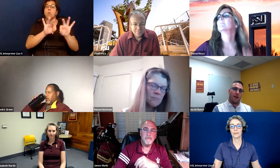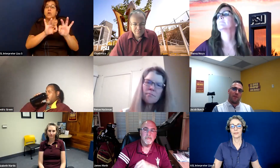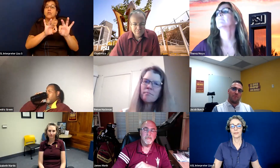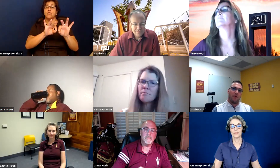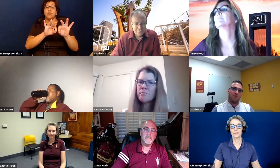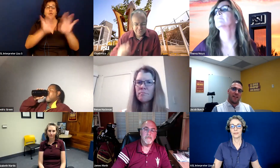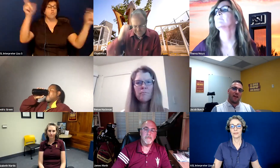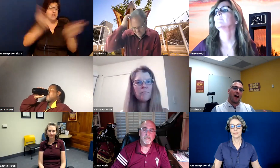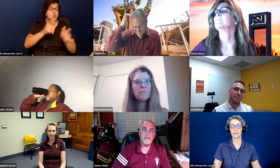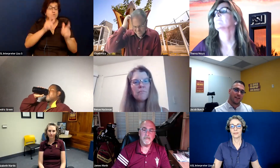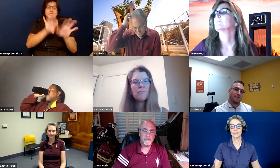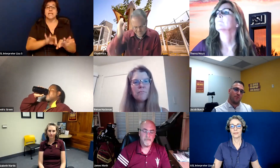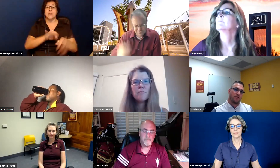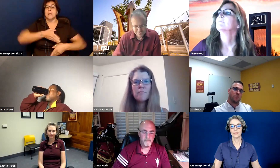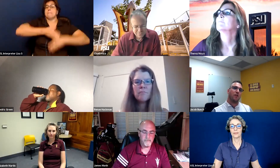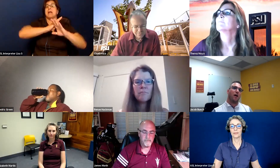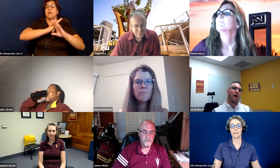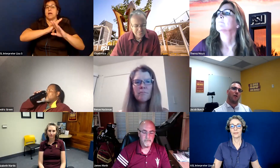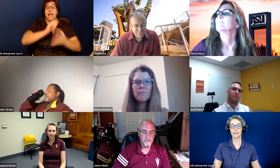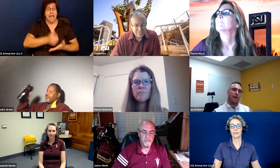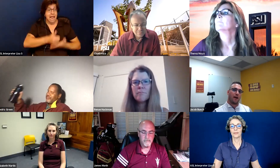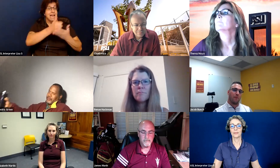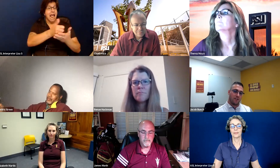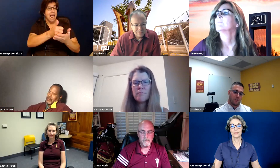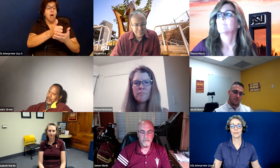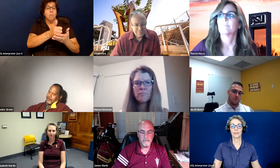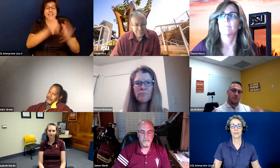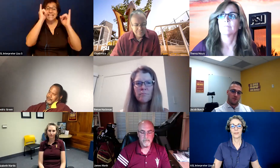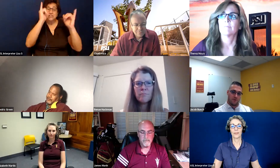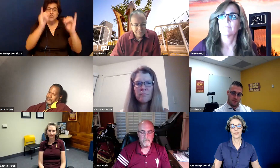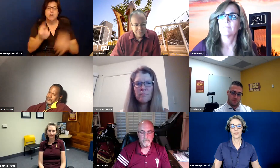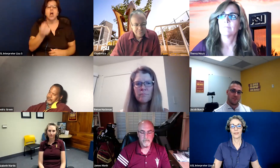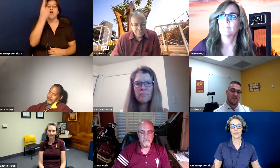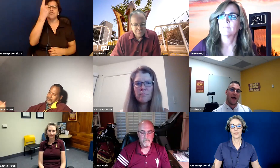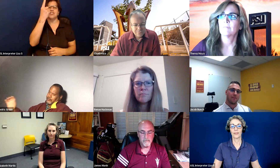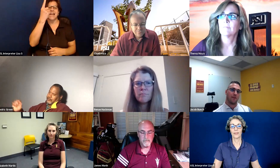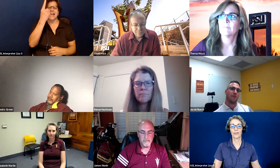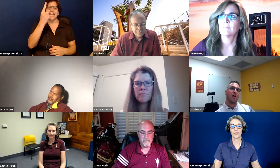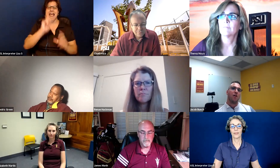helping them to understand the context in which that accommodation is used to present excess.